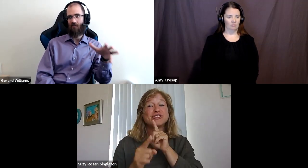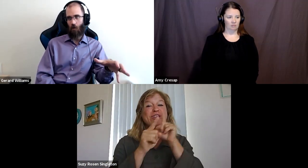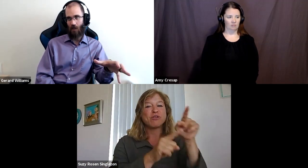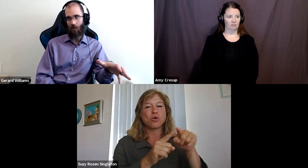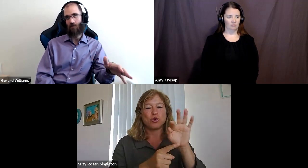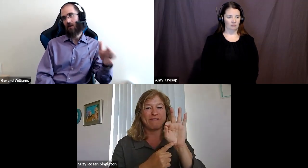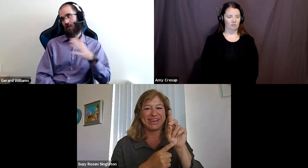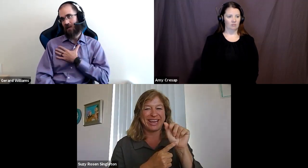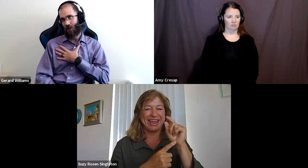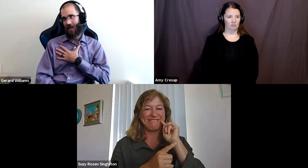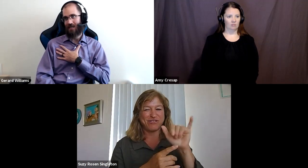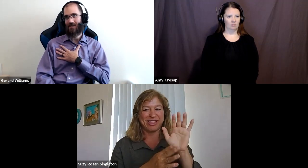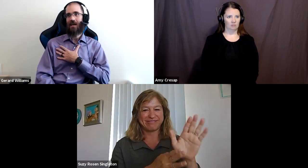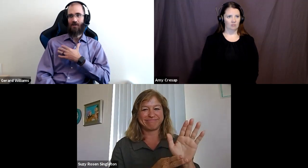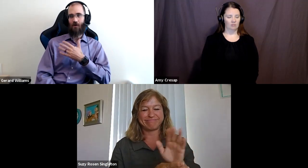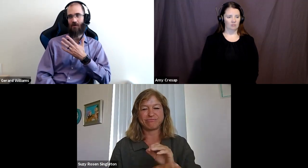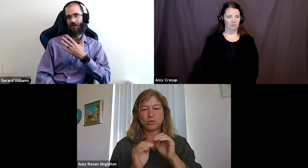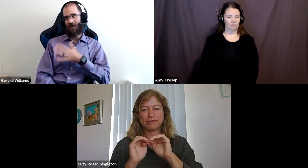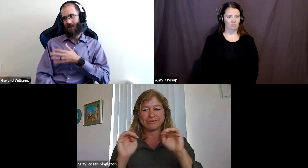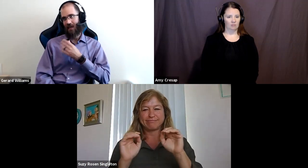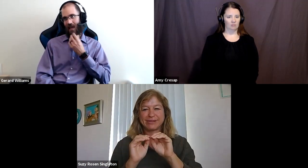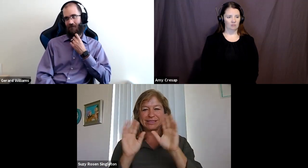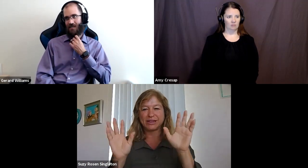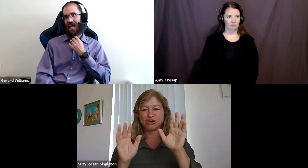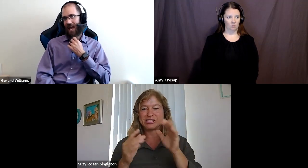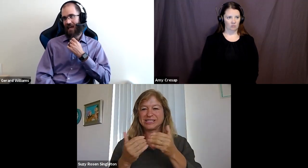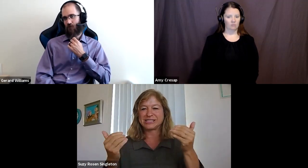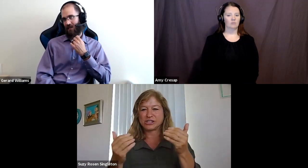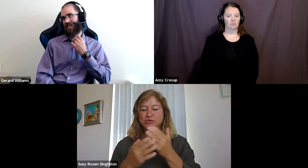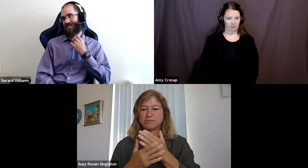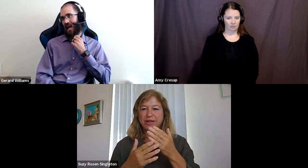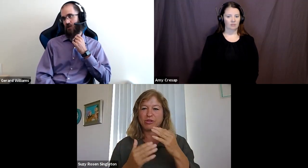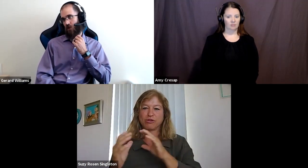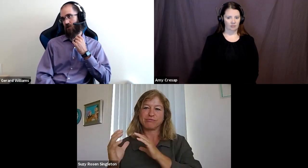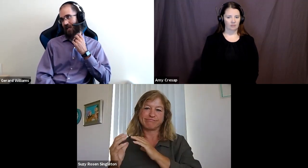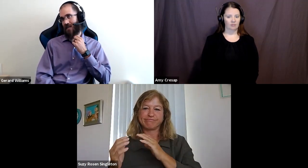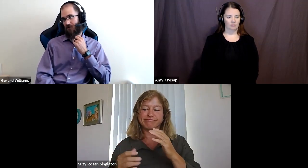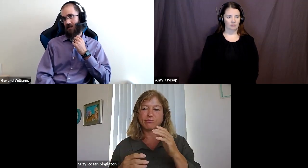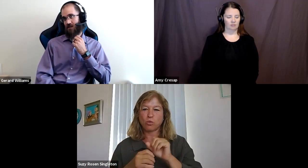The phone equipment rather than hearing aids. The FDA regulates the hearing aid devices